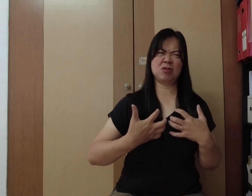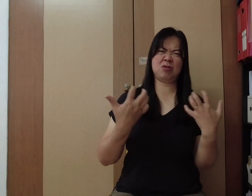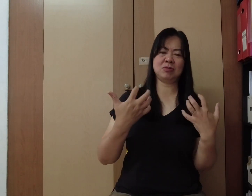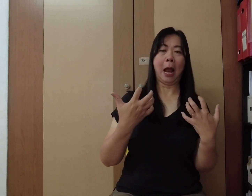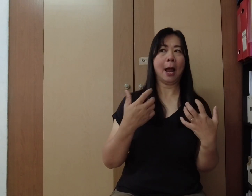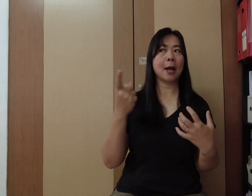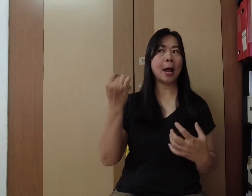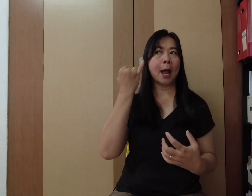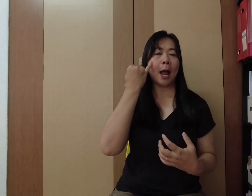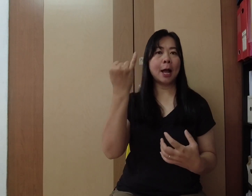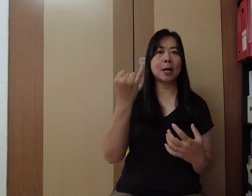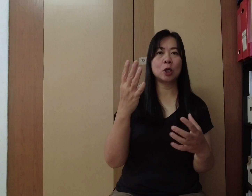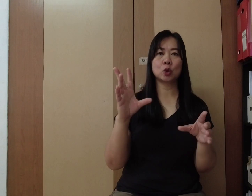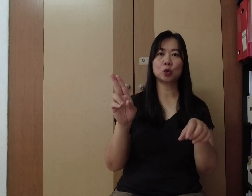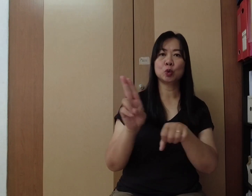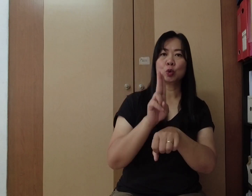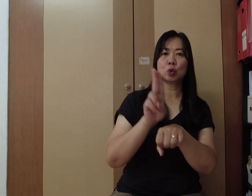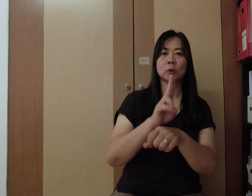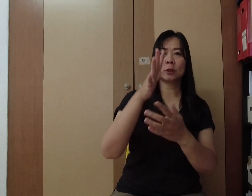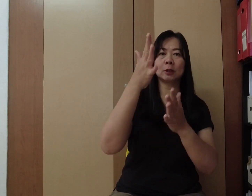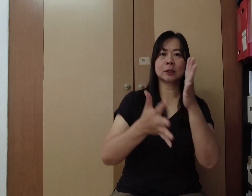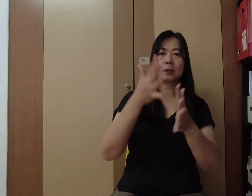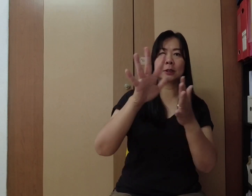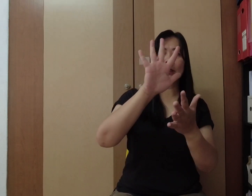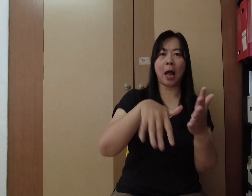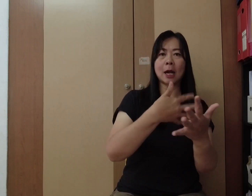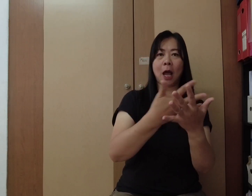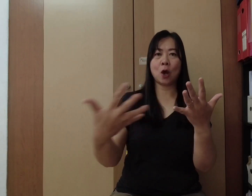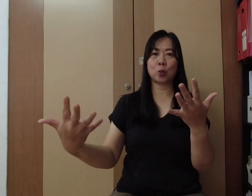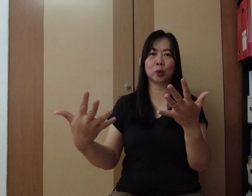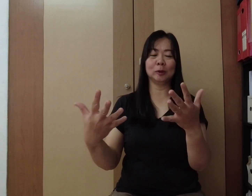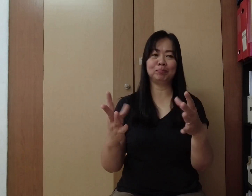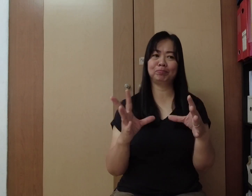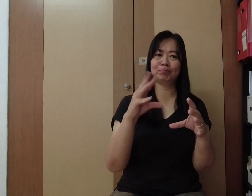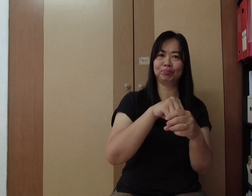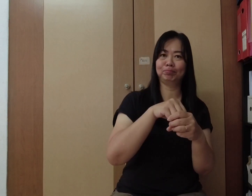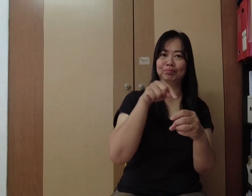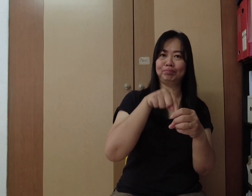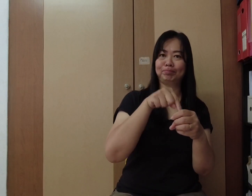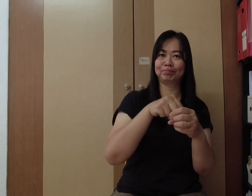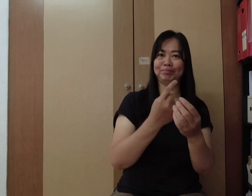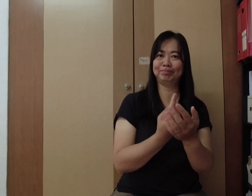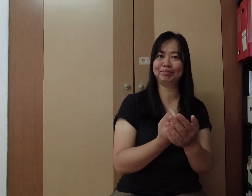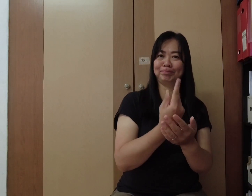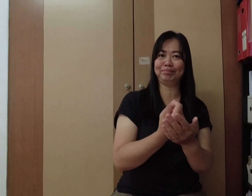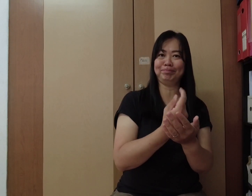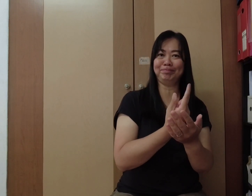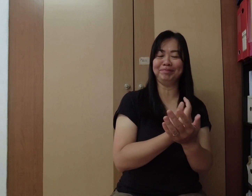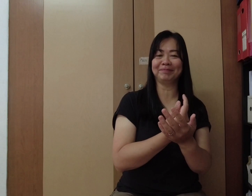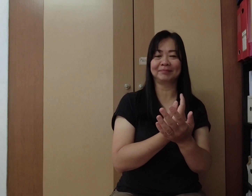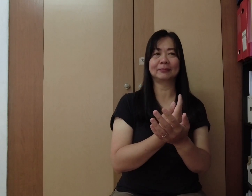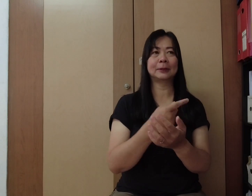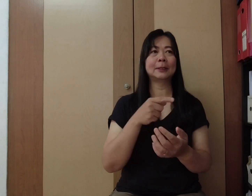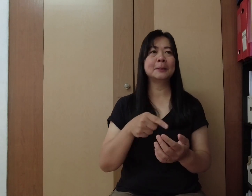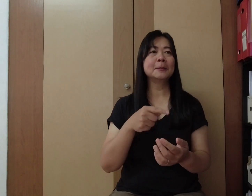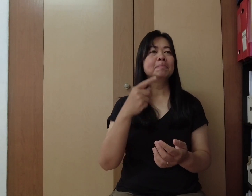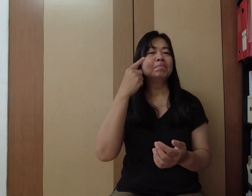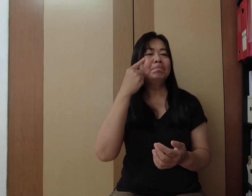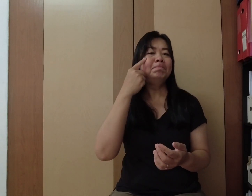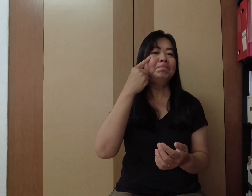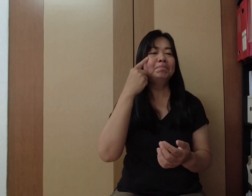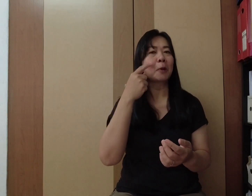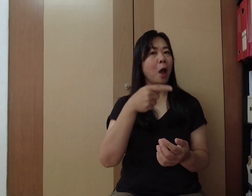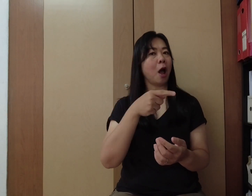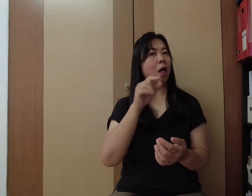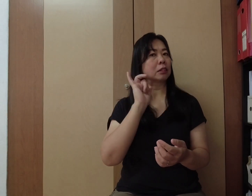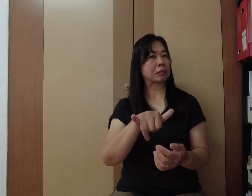on social media. The stickers would show Willis using sign language